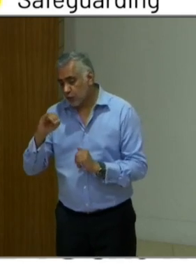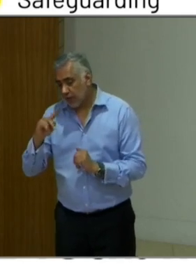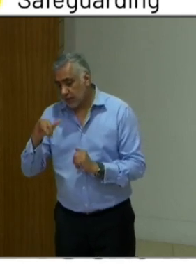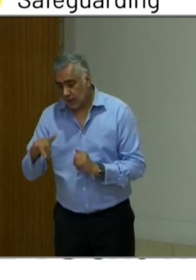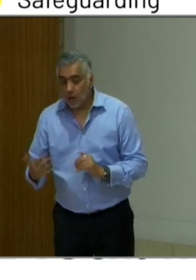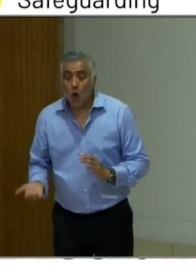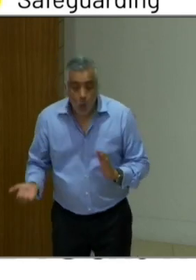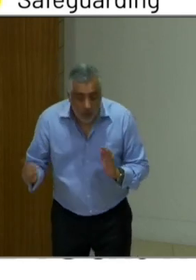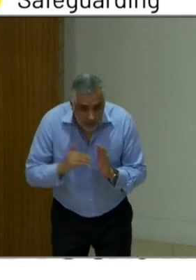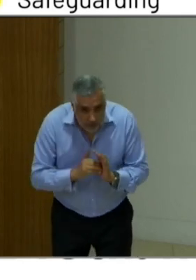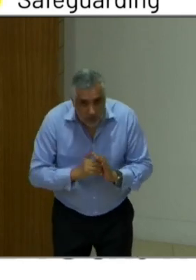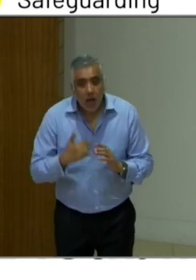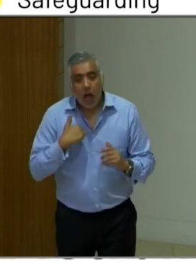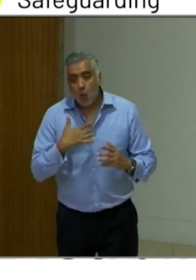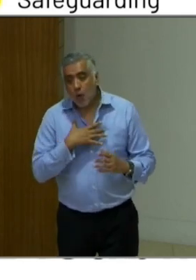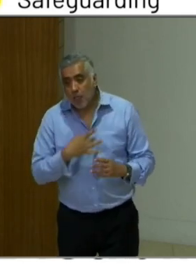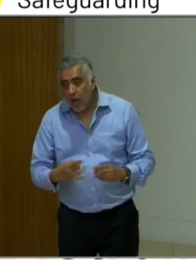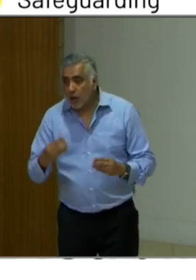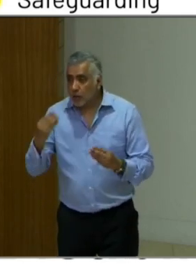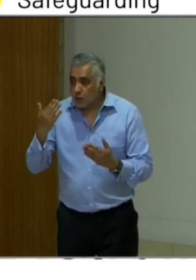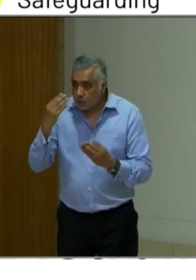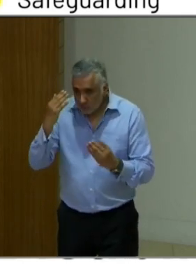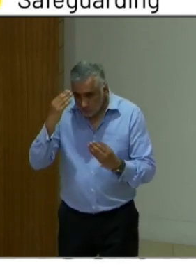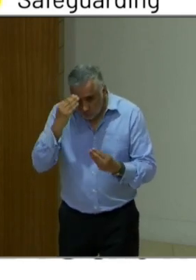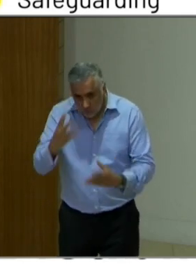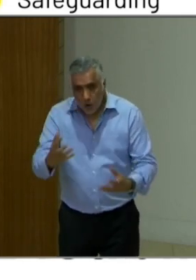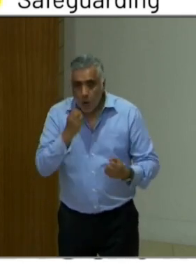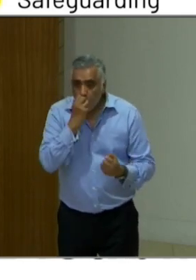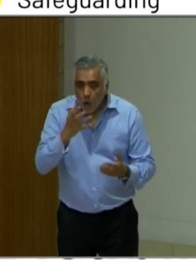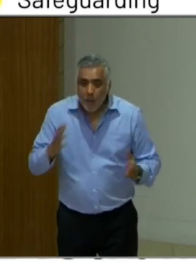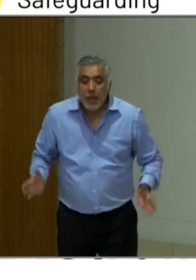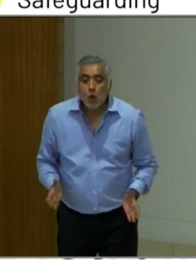Once again, I would like to send you a warm encouragement for your ongoing